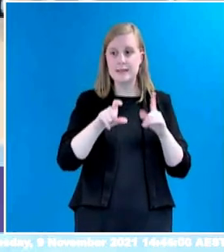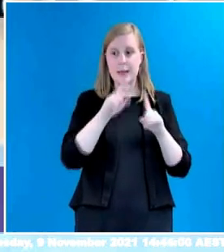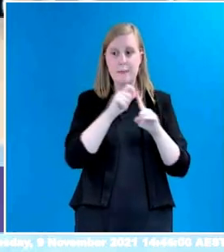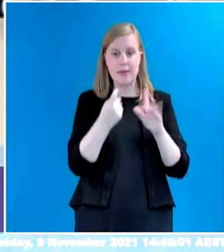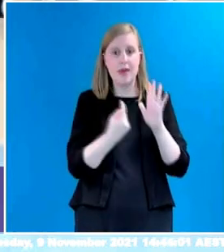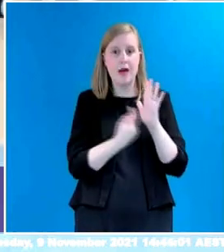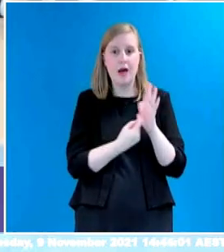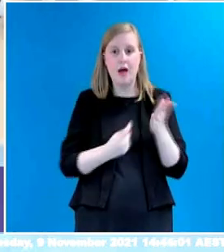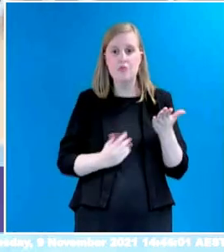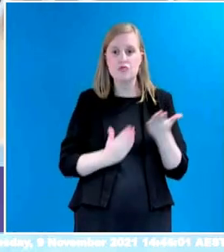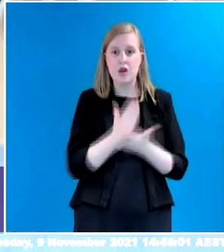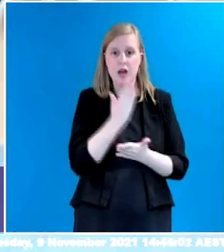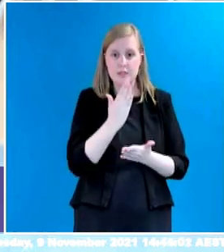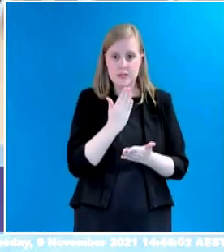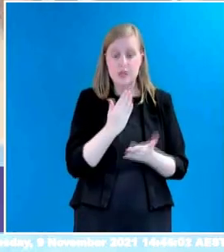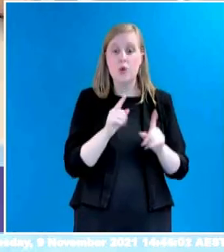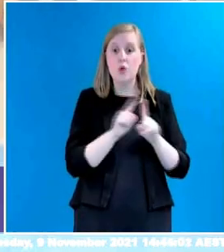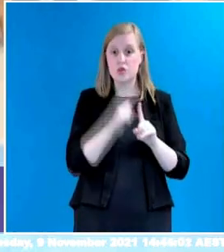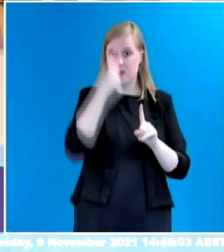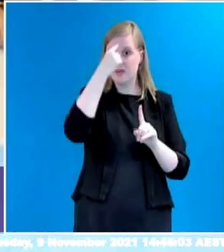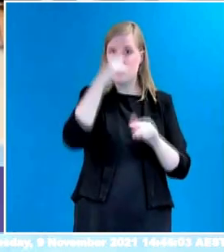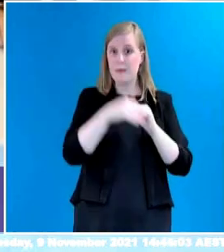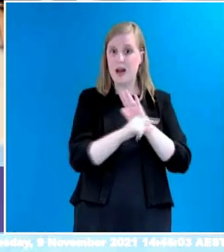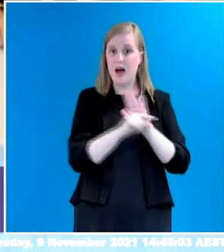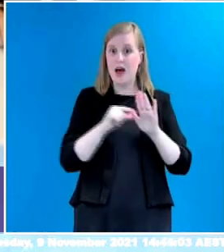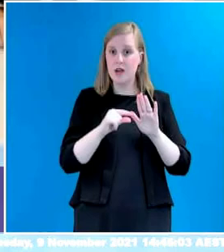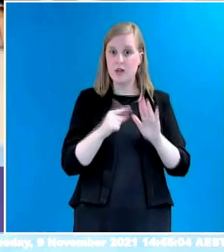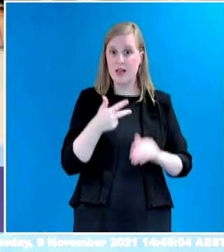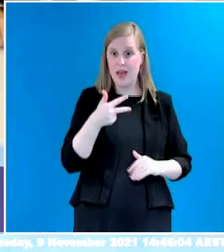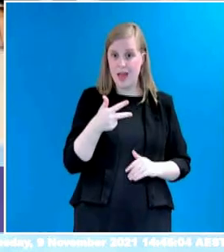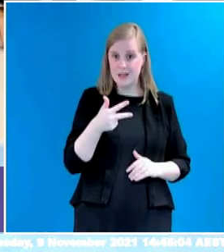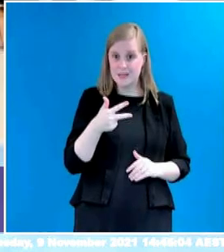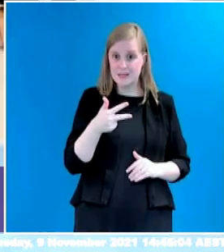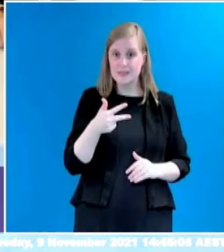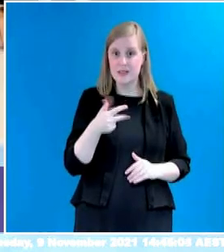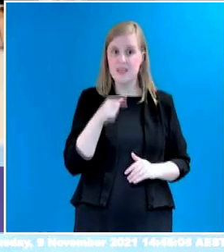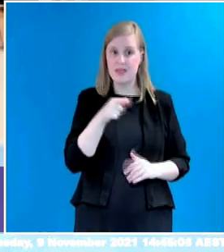Convention concerning immediate adoption of awareness raising as one of those.